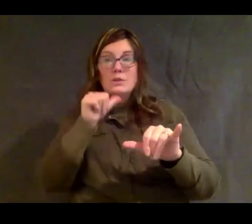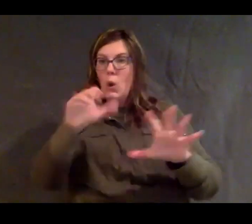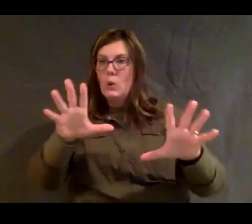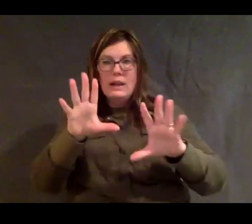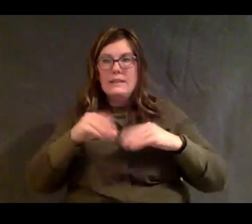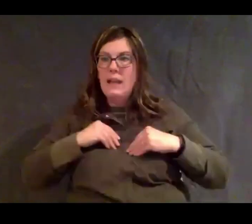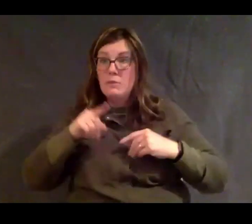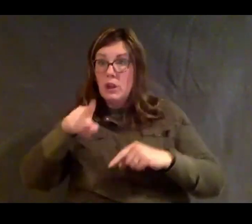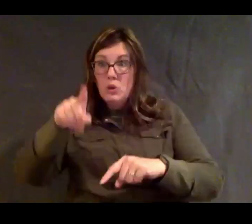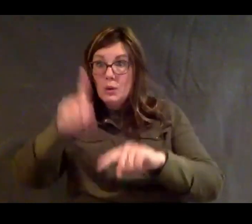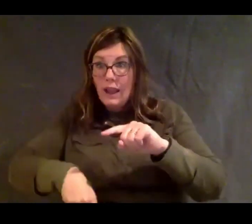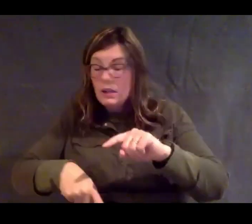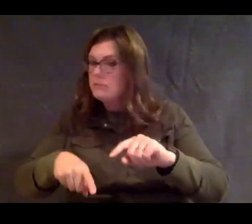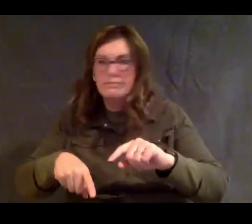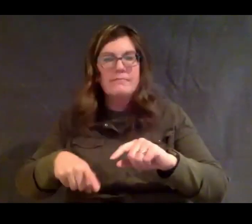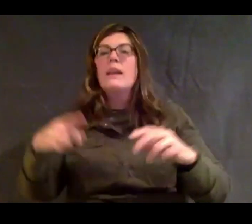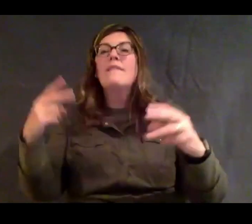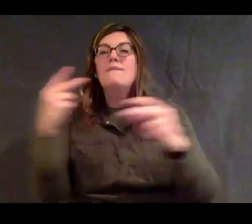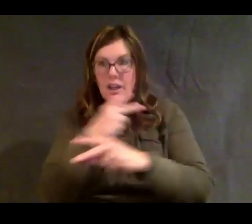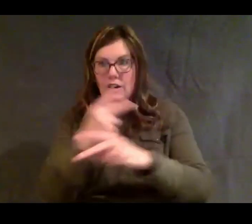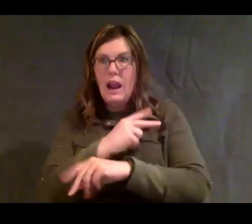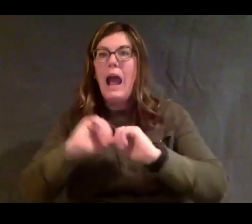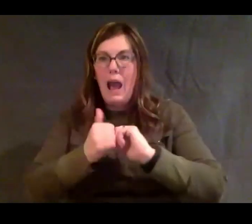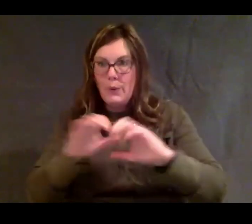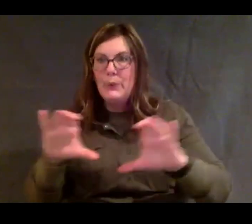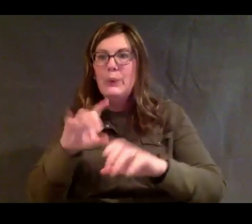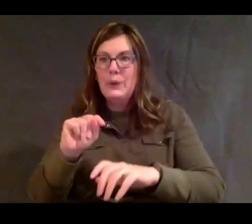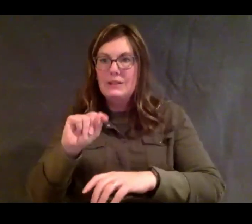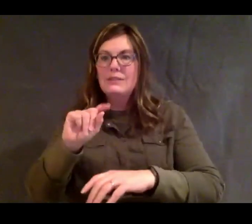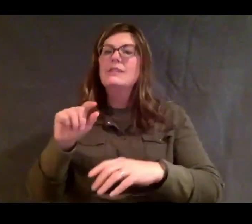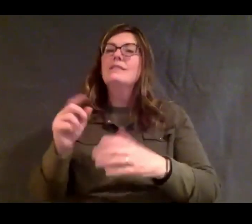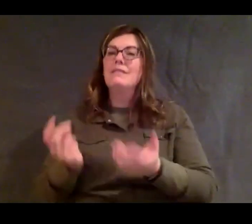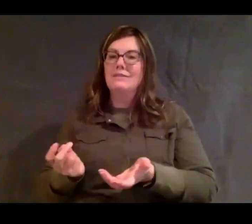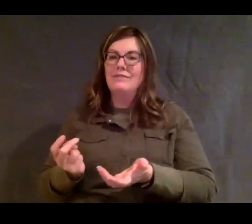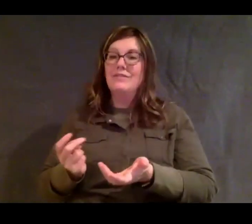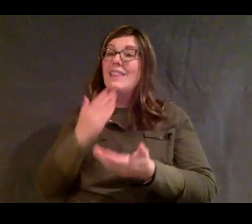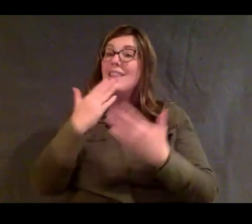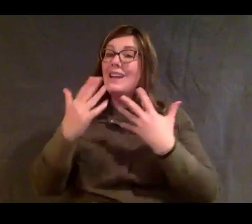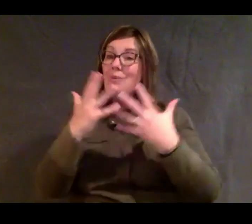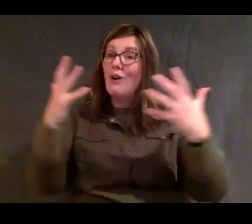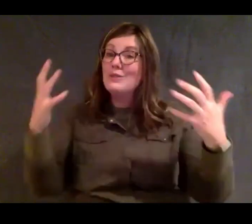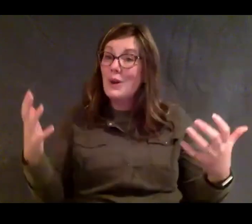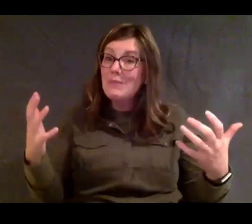how to get it done all right and stay committed so thank you all so much uh my thoughts on aoc